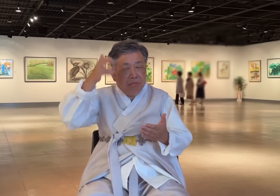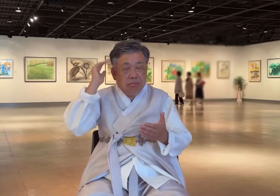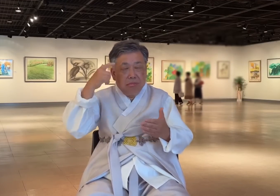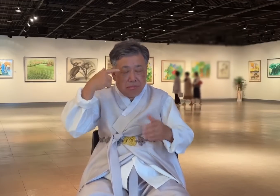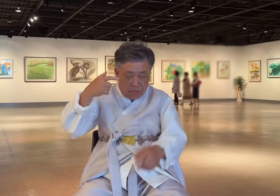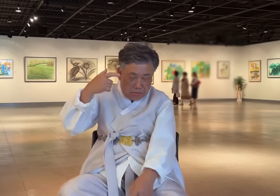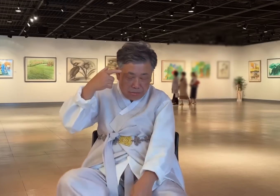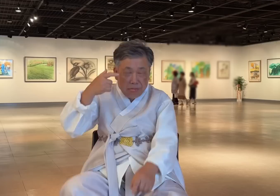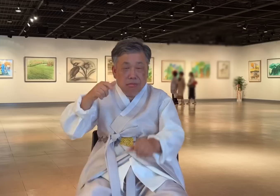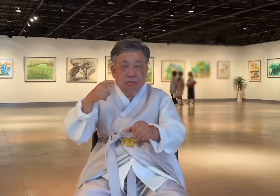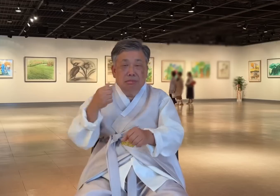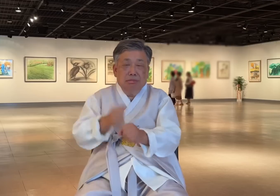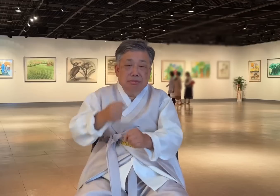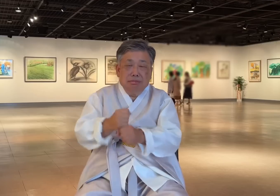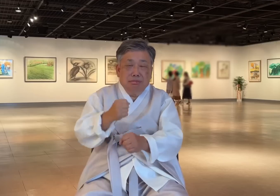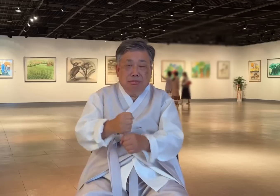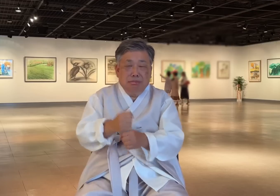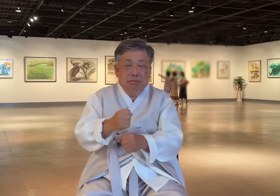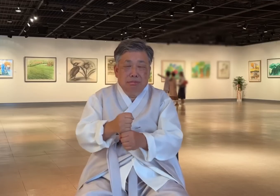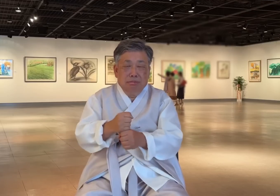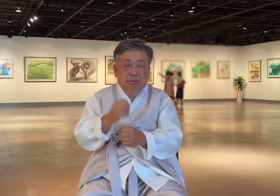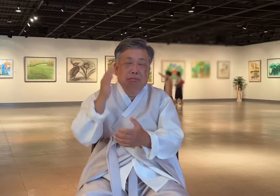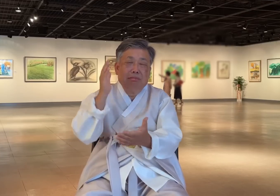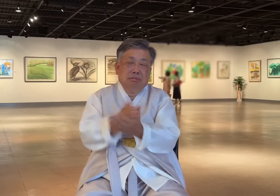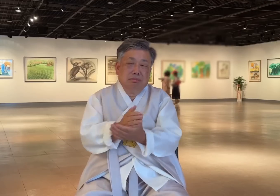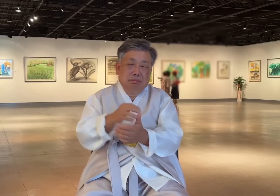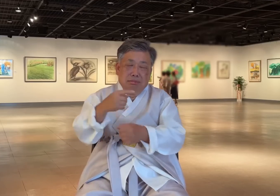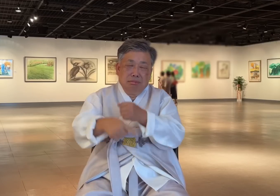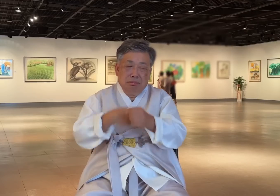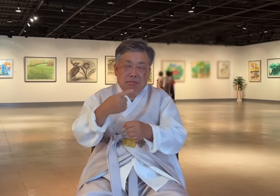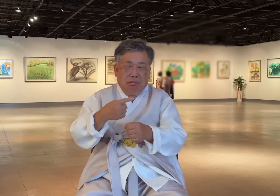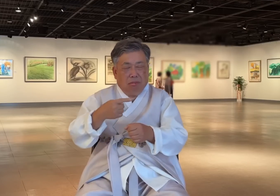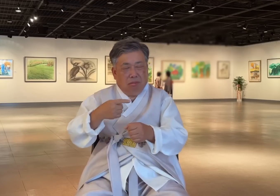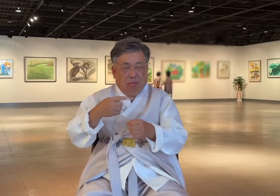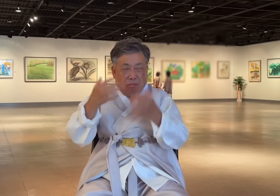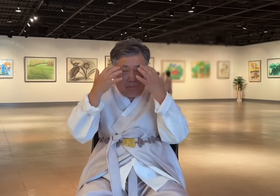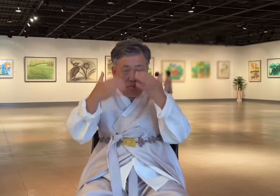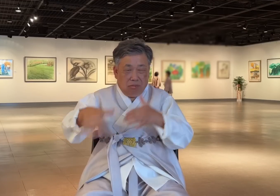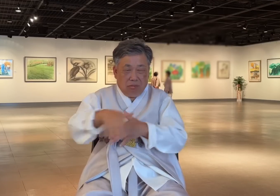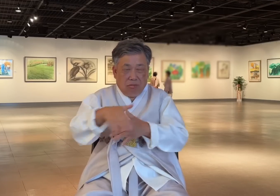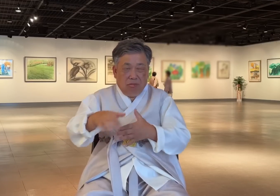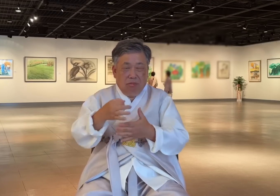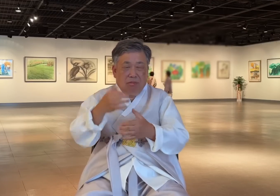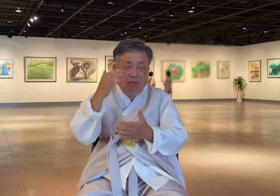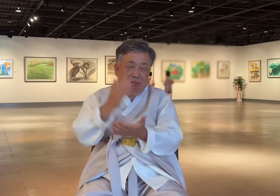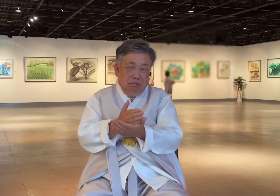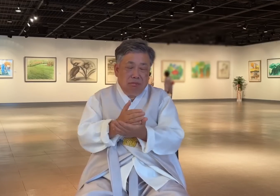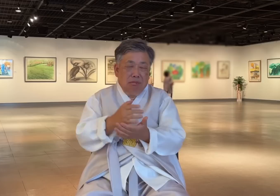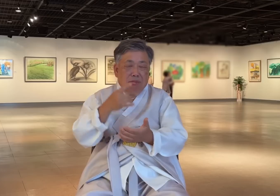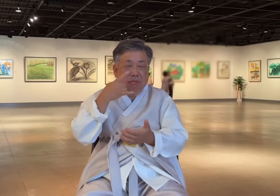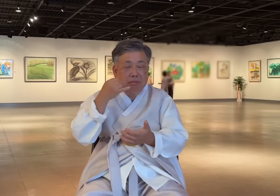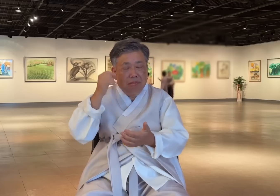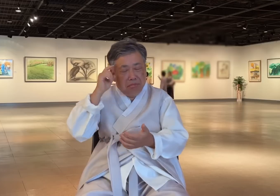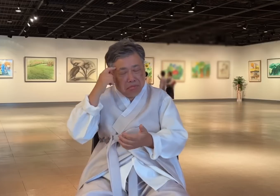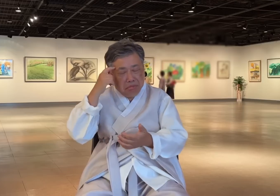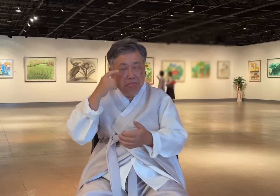At the time, I was working as a shoemaker , and when she saw me struggling for a year,